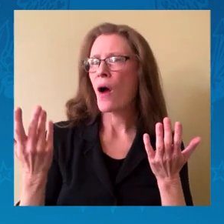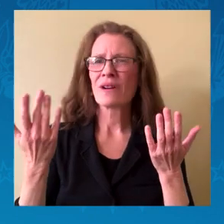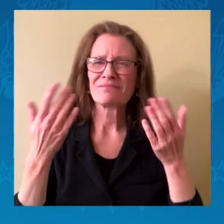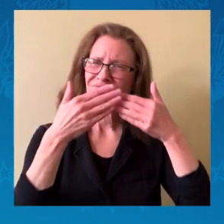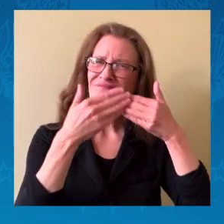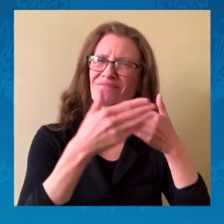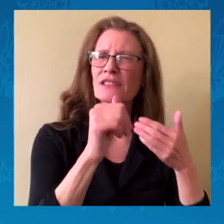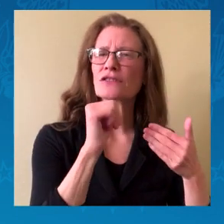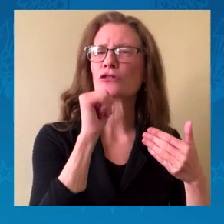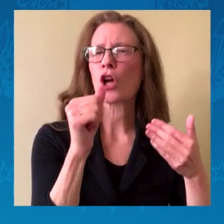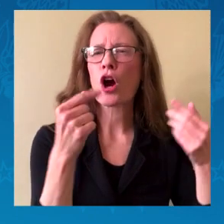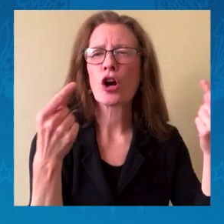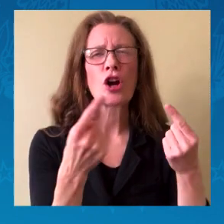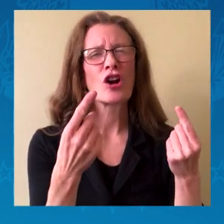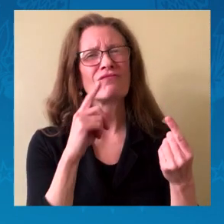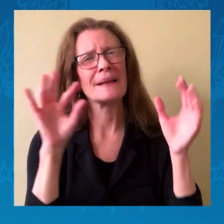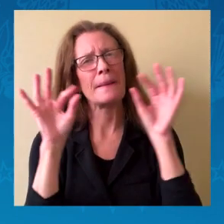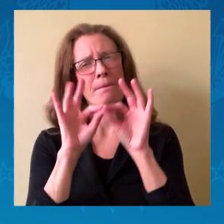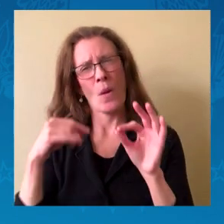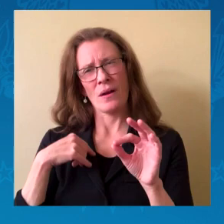They are collecting an enormous amount of data.